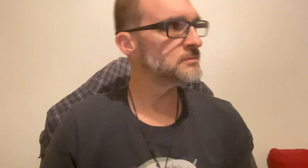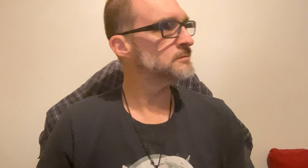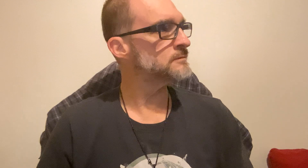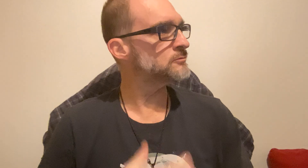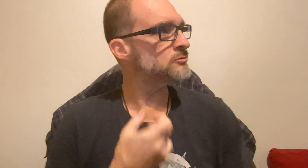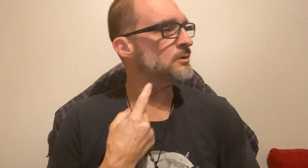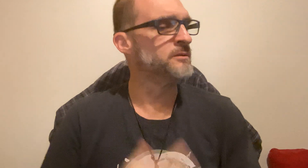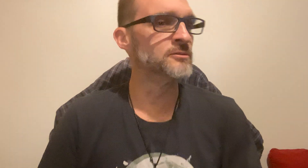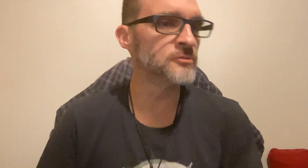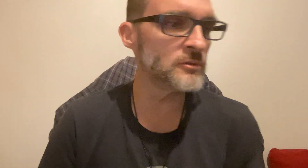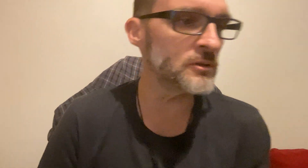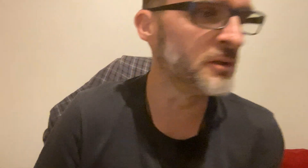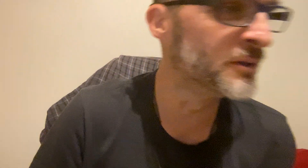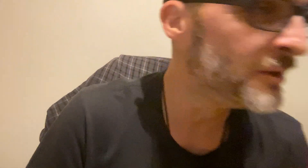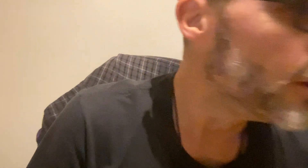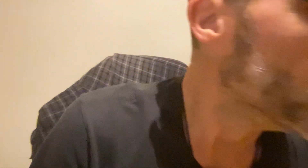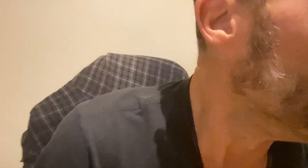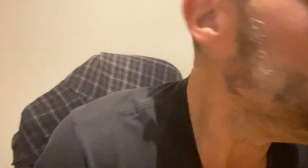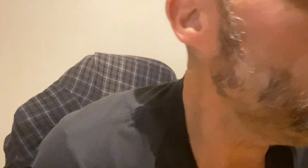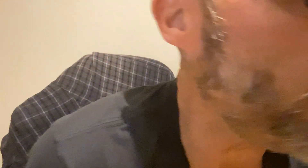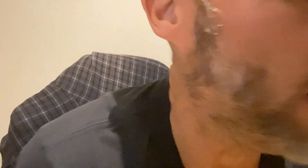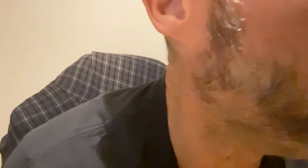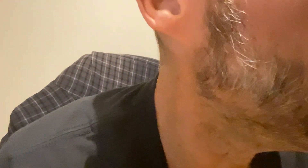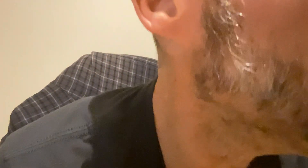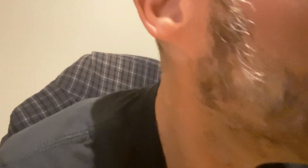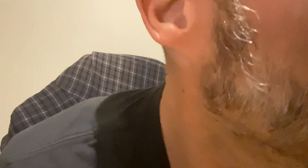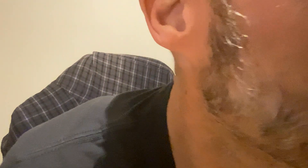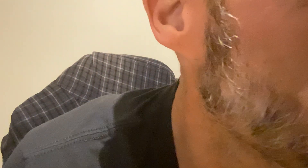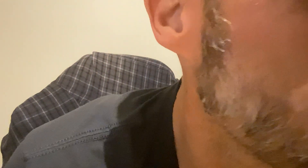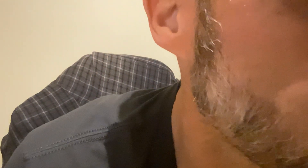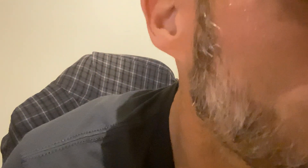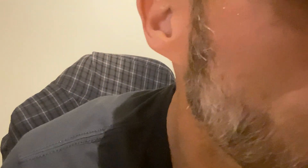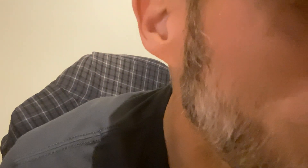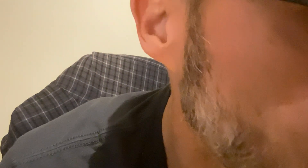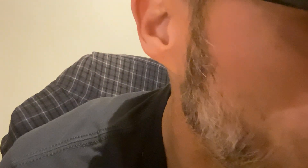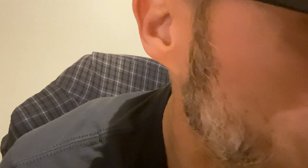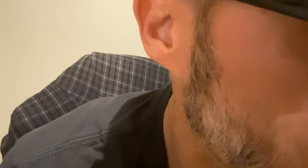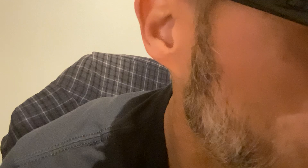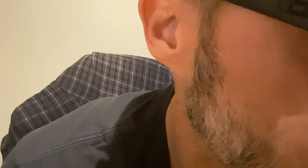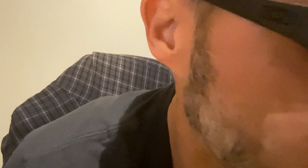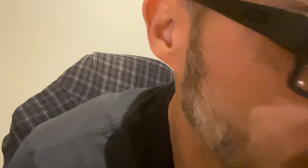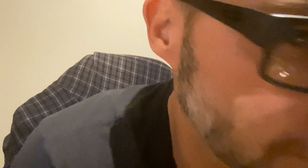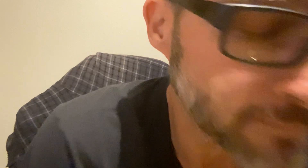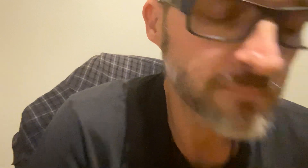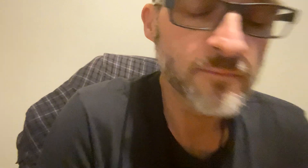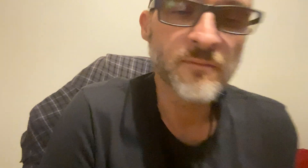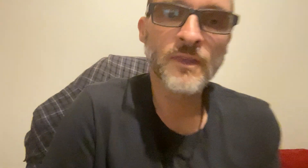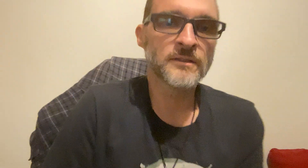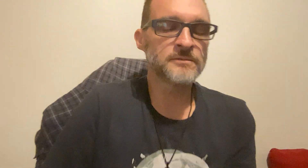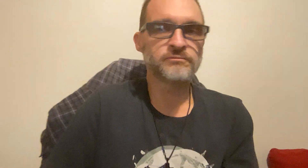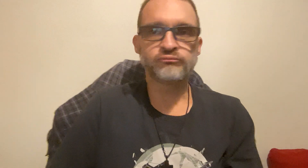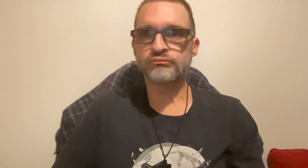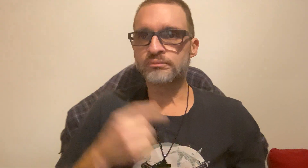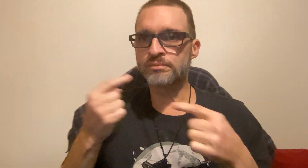*coughing* ***** I need to take my pills.